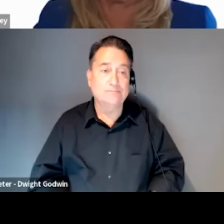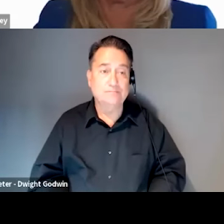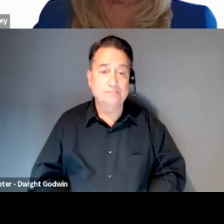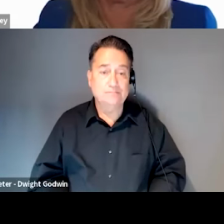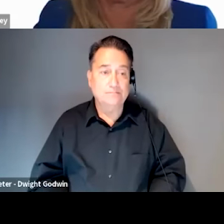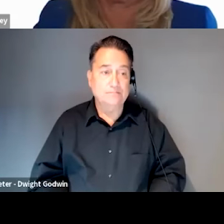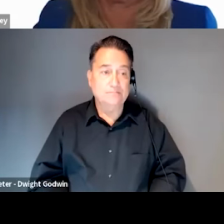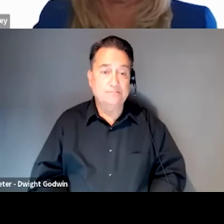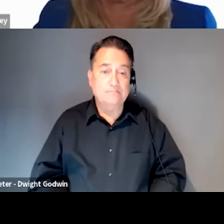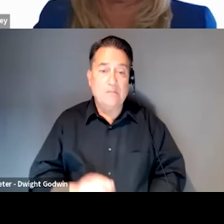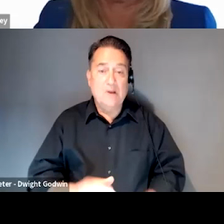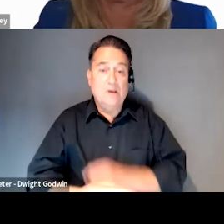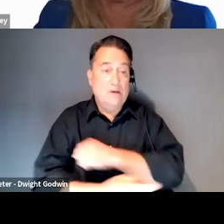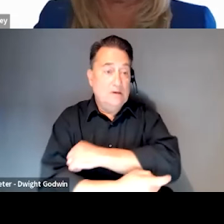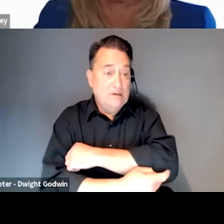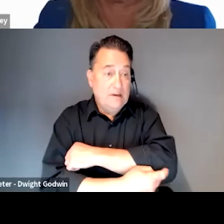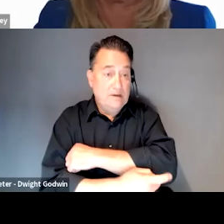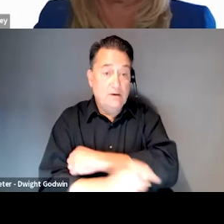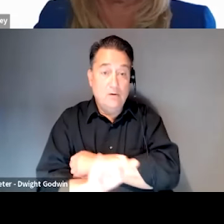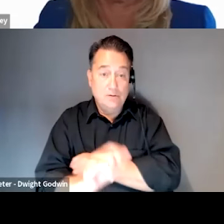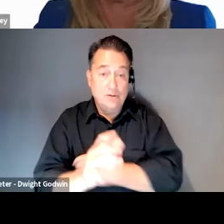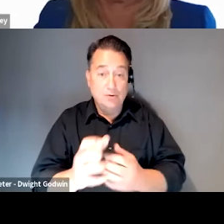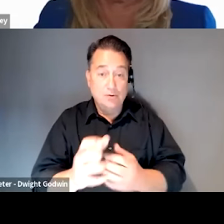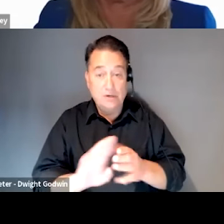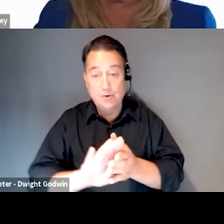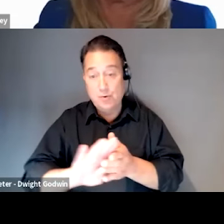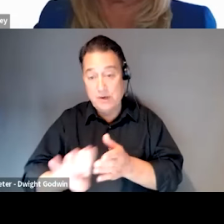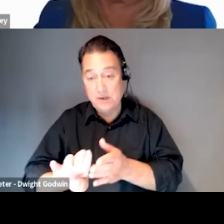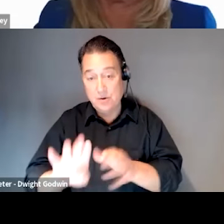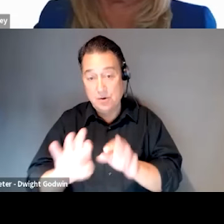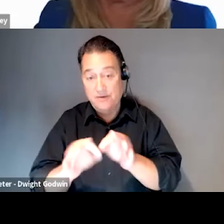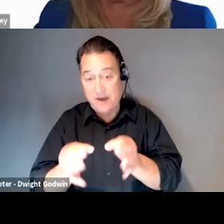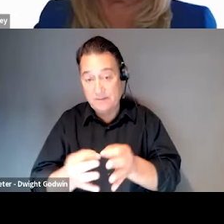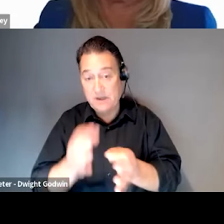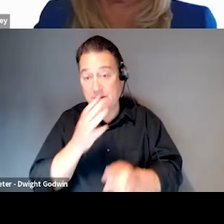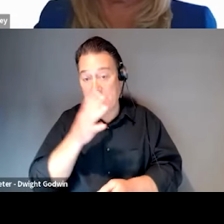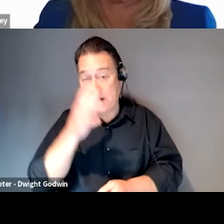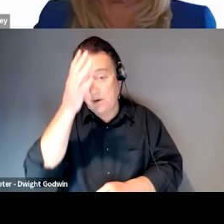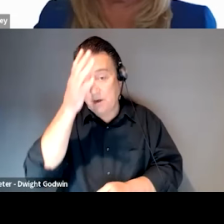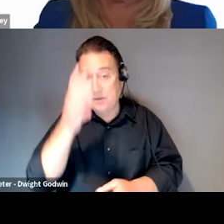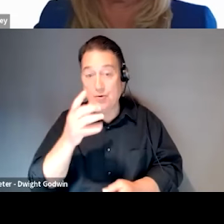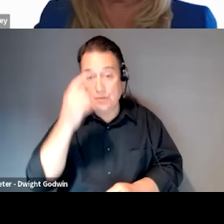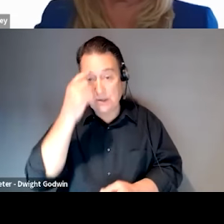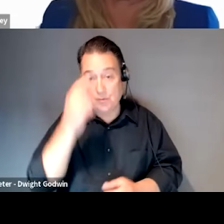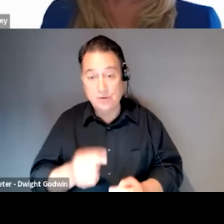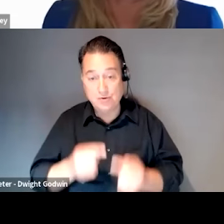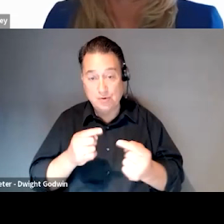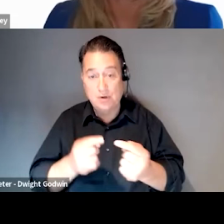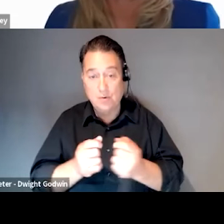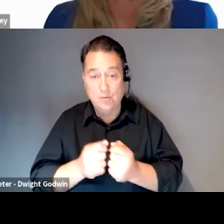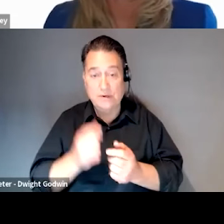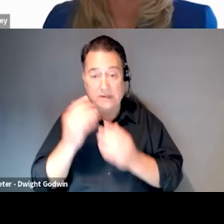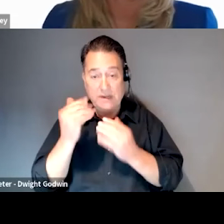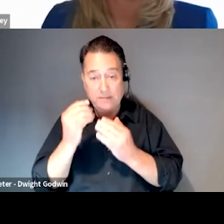It's tempting also to wanna exclude parents and families that you believe will struggle with the expectations of the family treatment court.